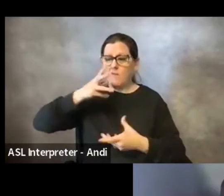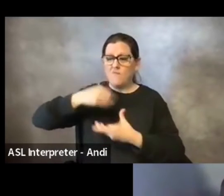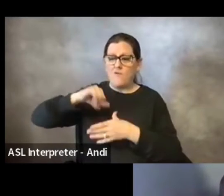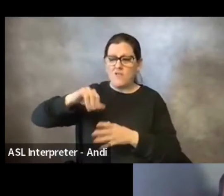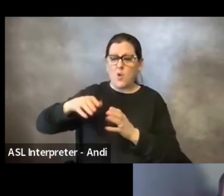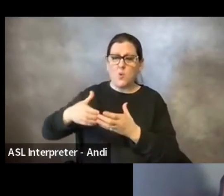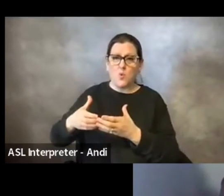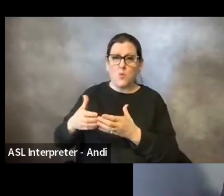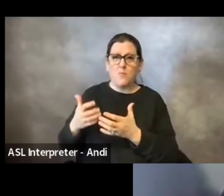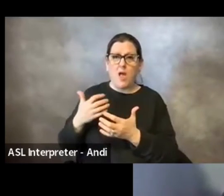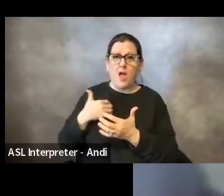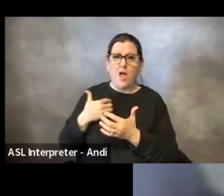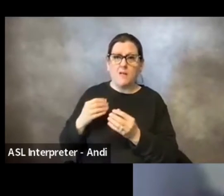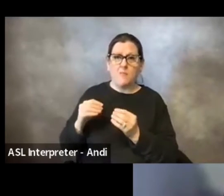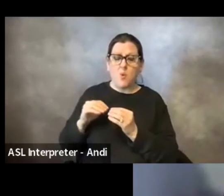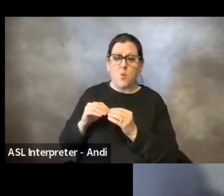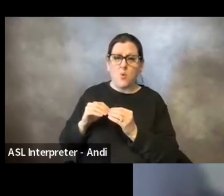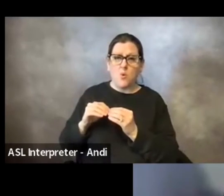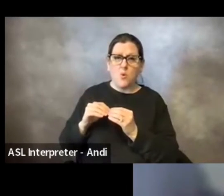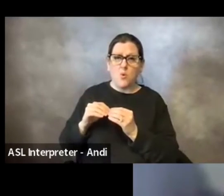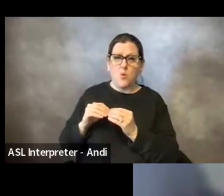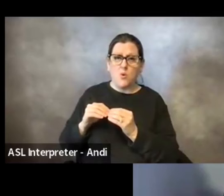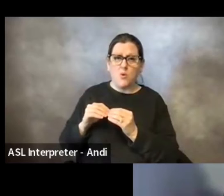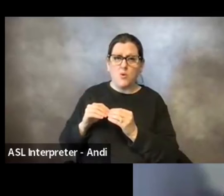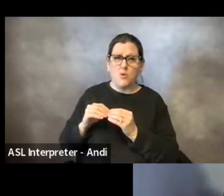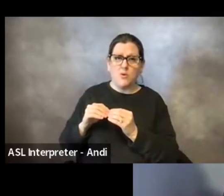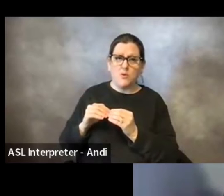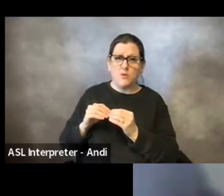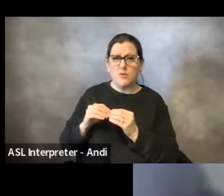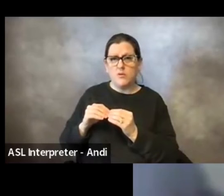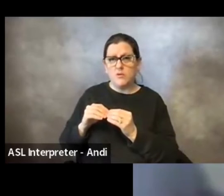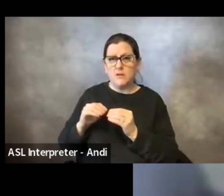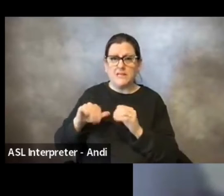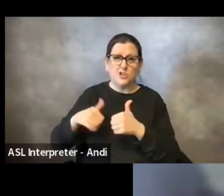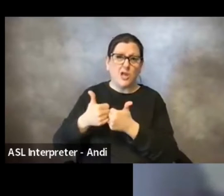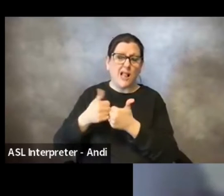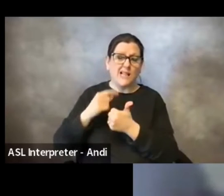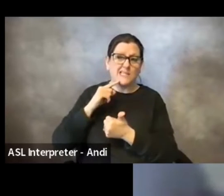more, you know, challenging serious chronic conditions,